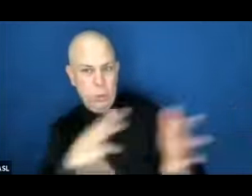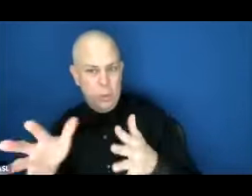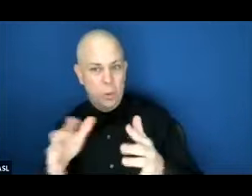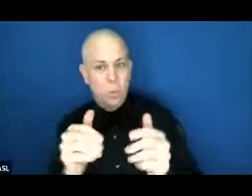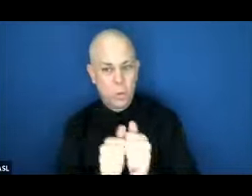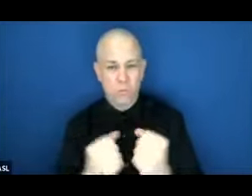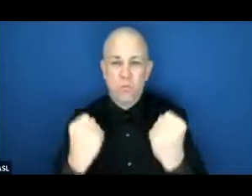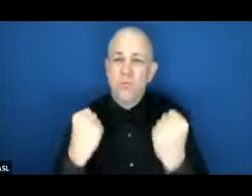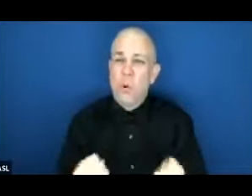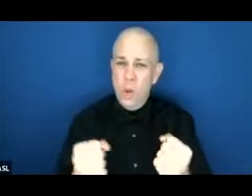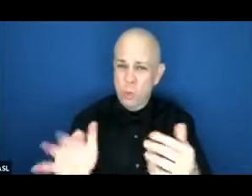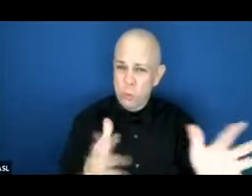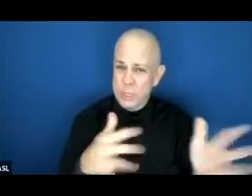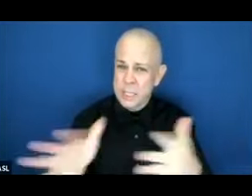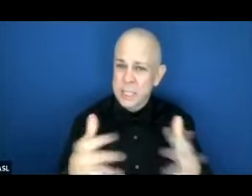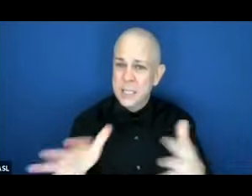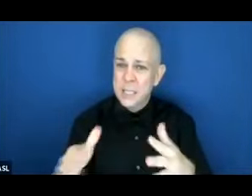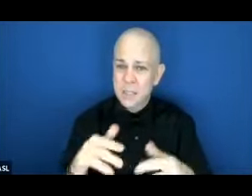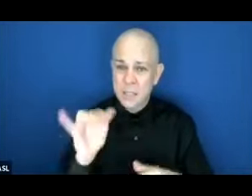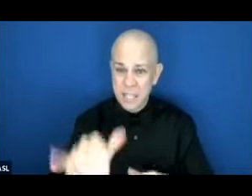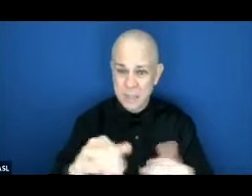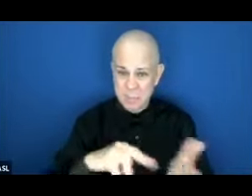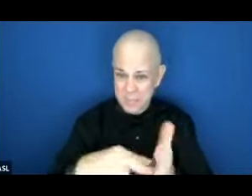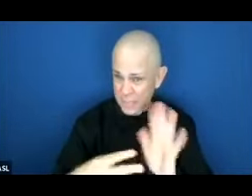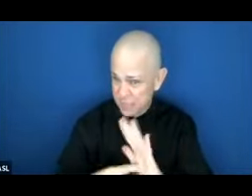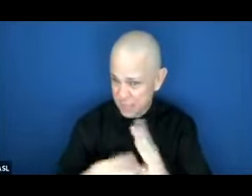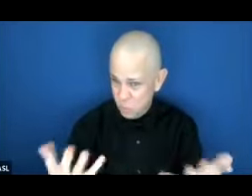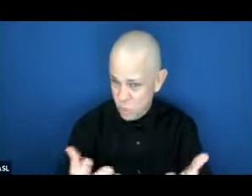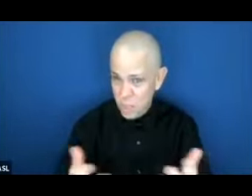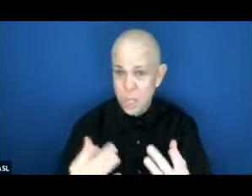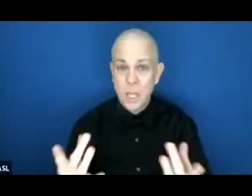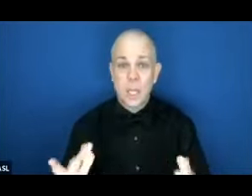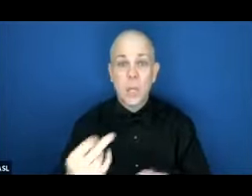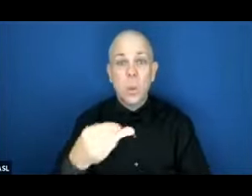the humidity levels so we're not expecting it in terms of uh